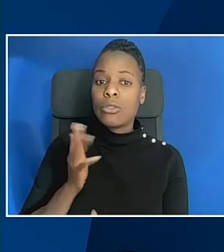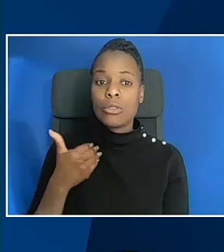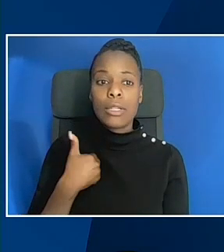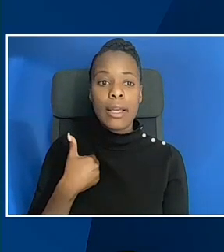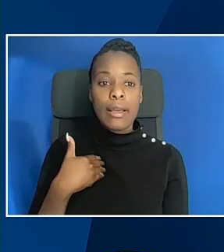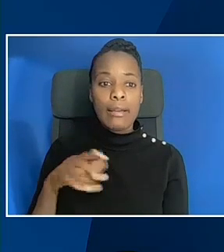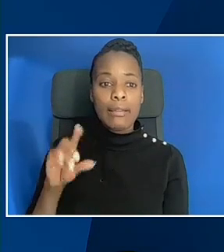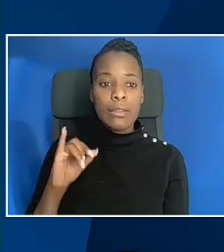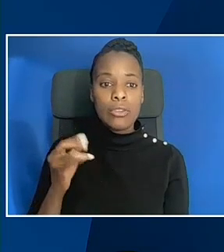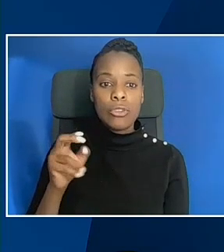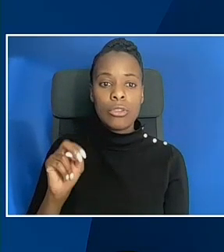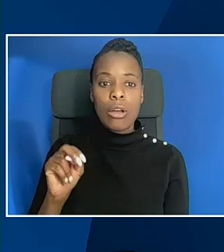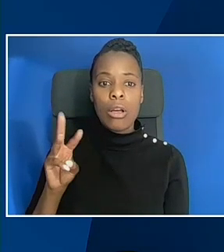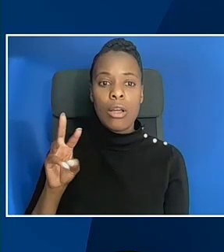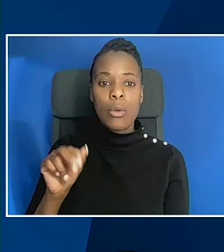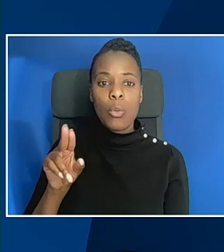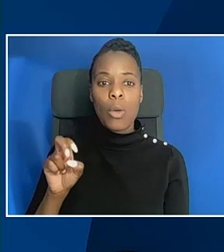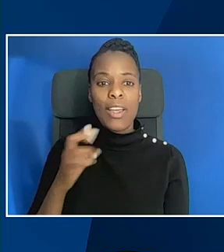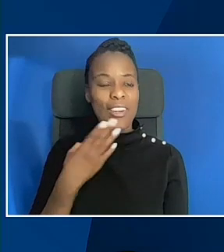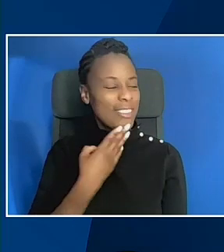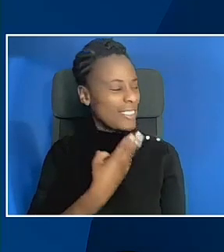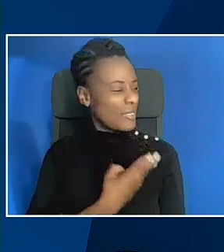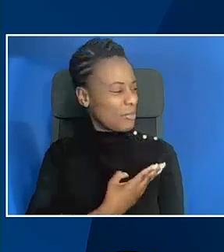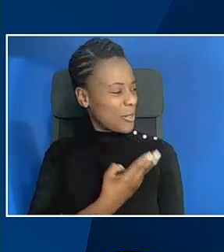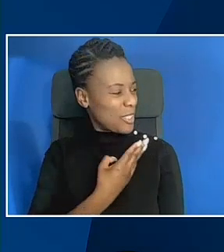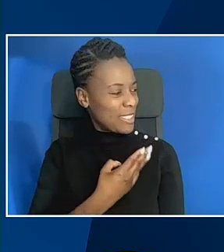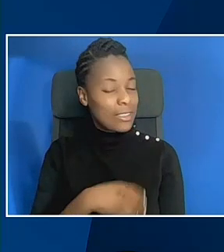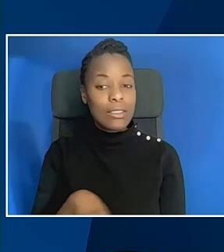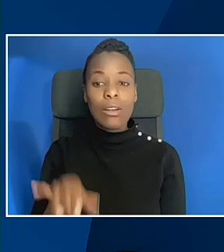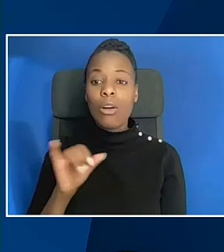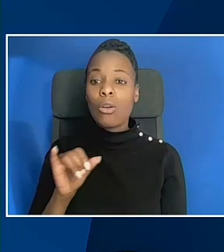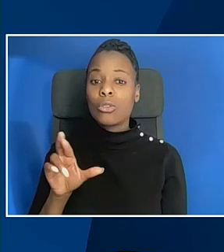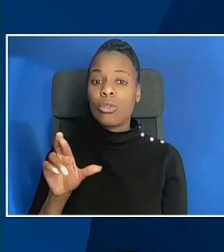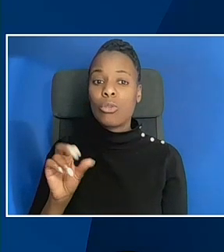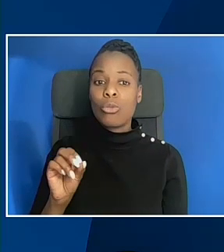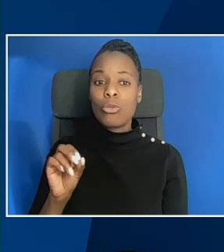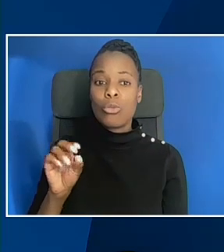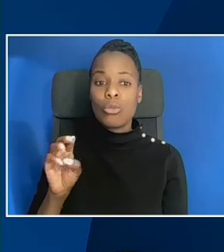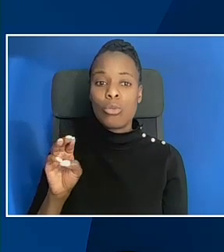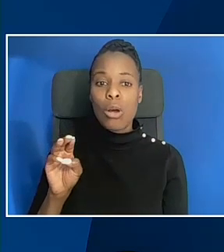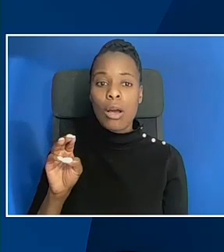Good morning and Robert Anderson. Good morning.